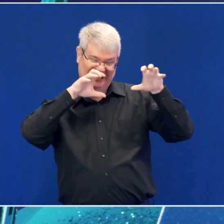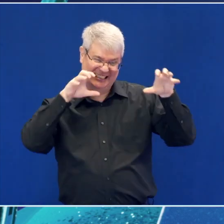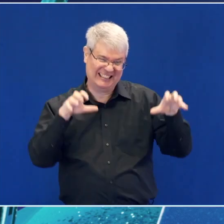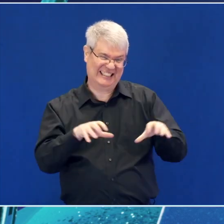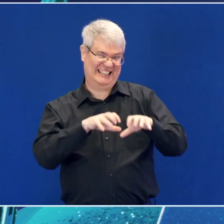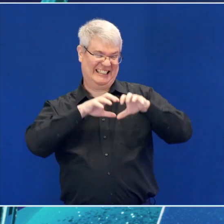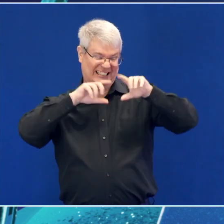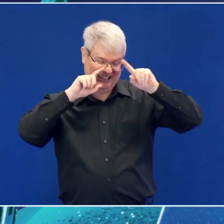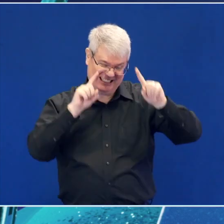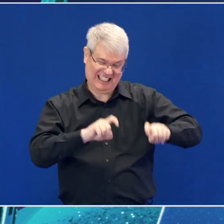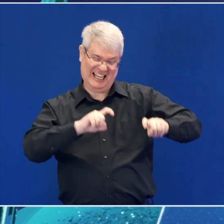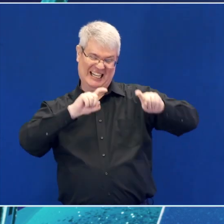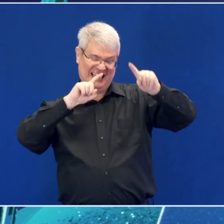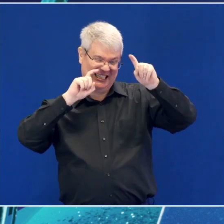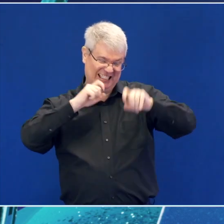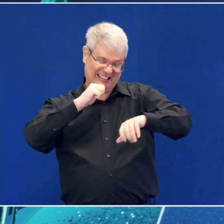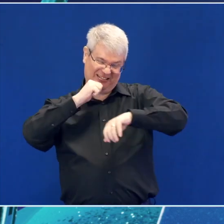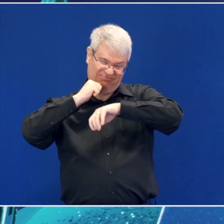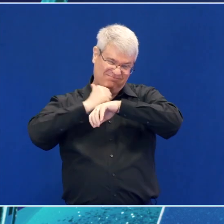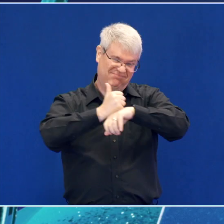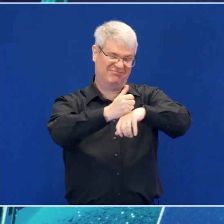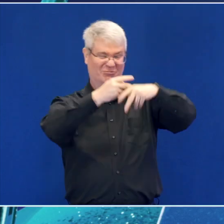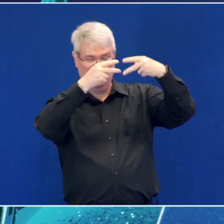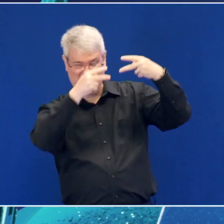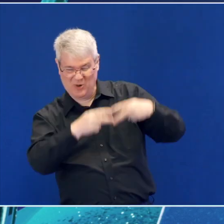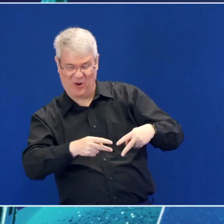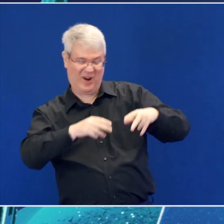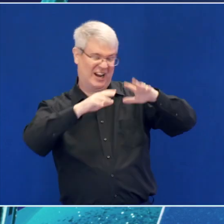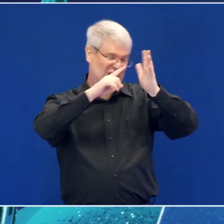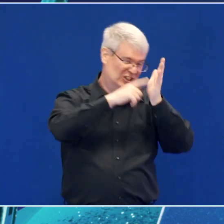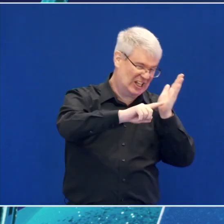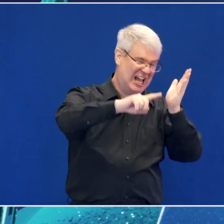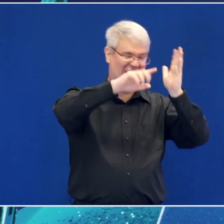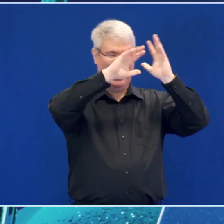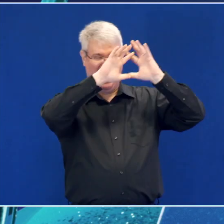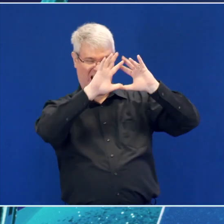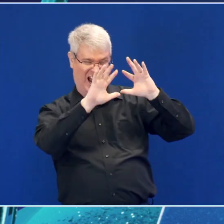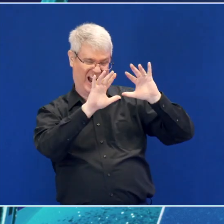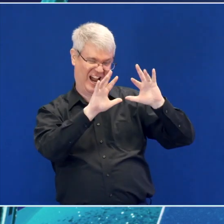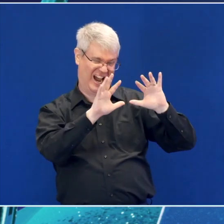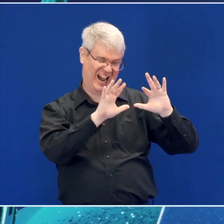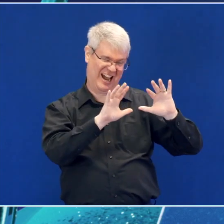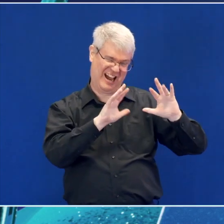auditing, and tracking, and curating our kind of dataset